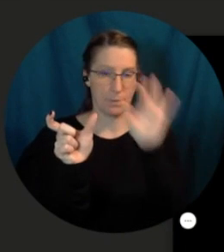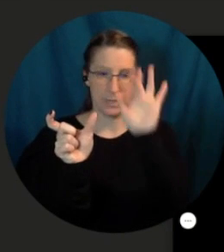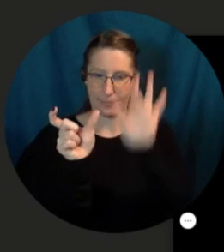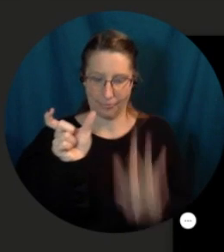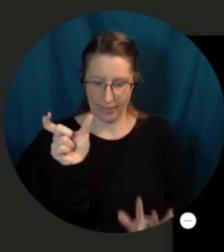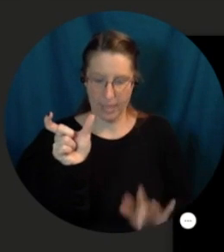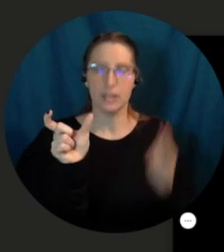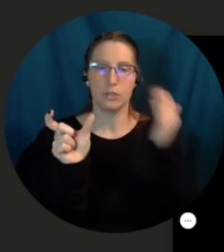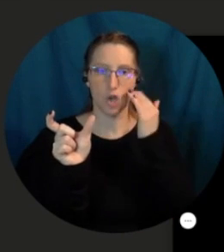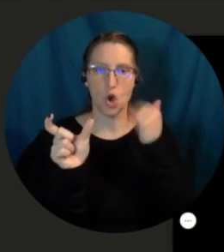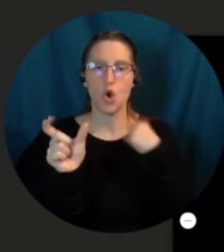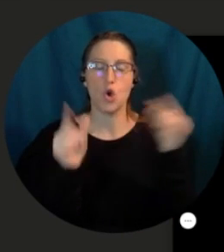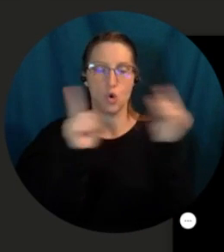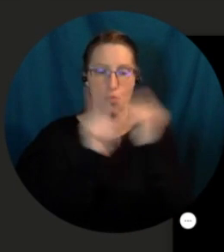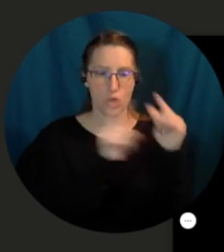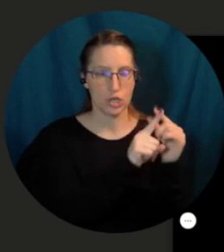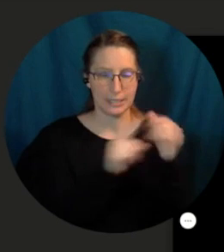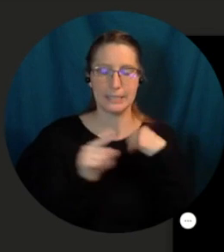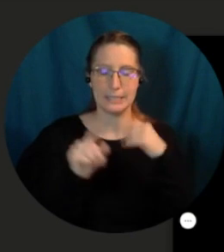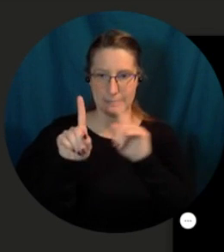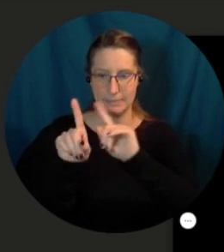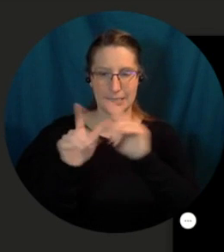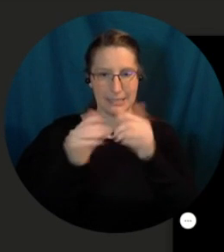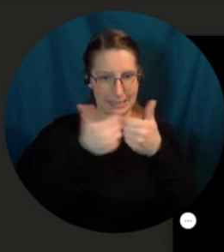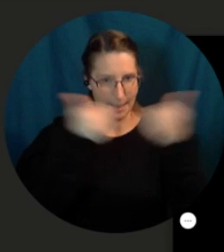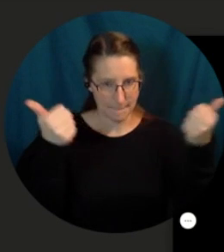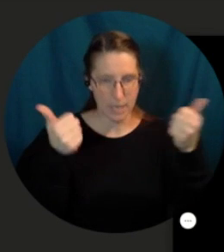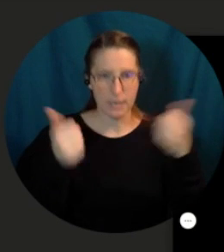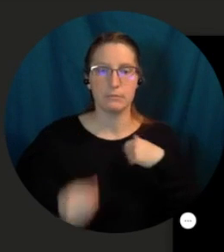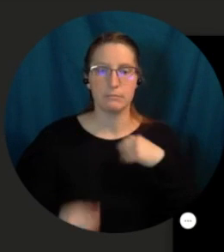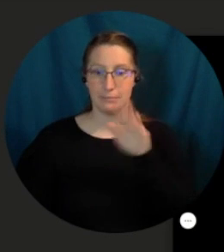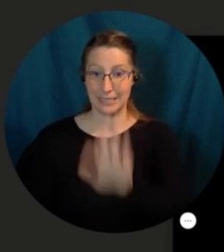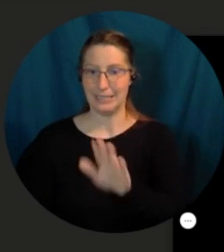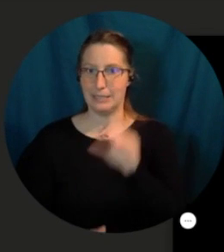That's also an OT goal that we're working on